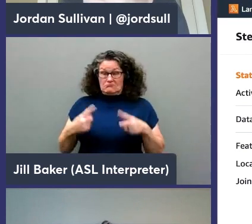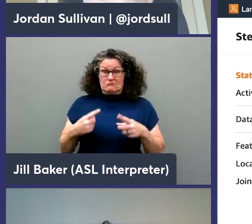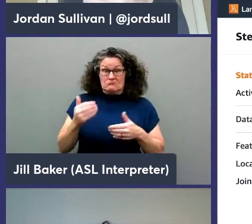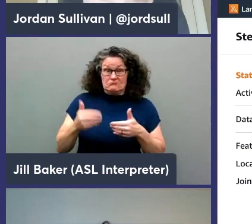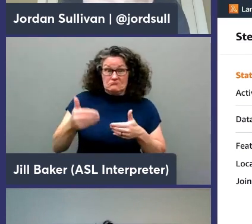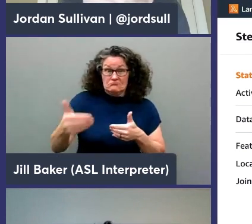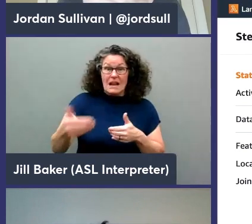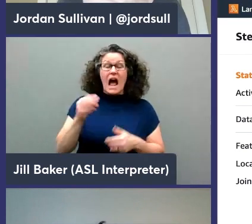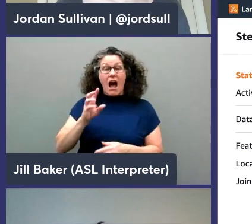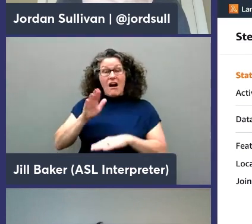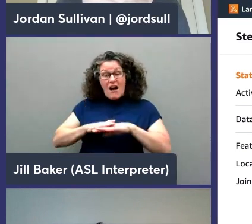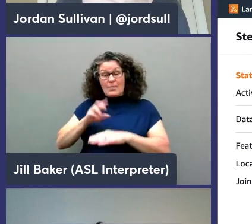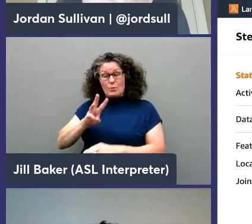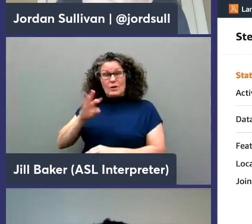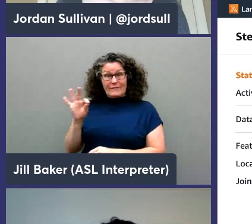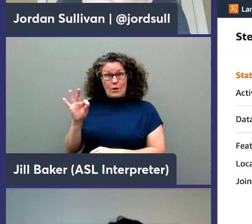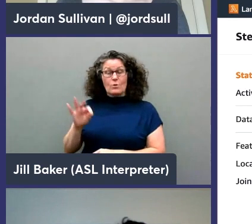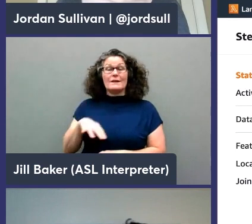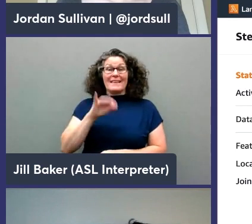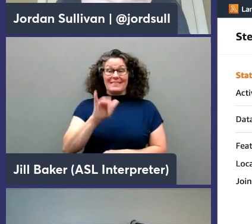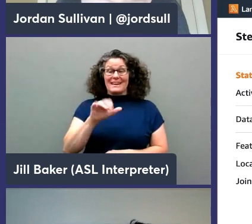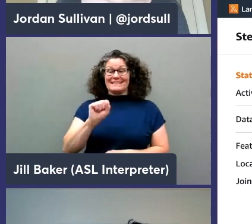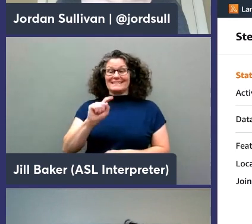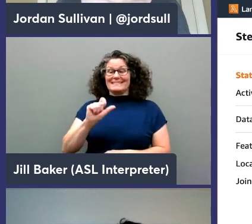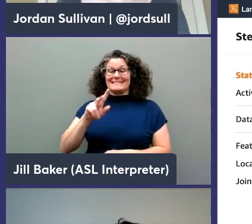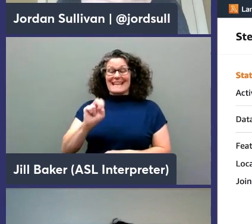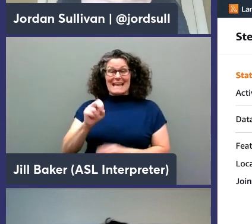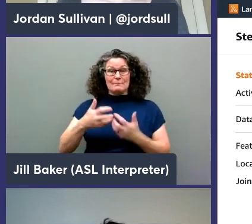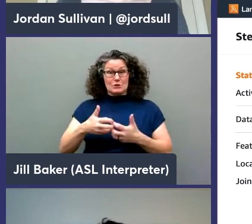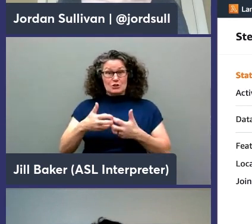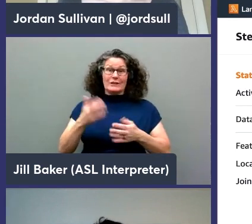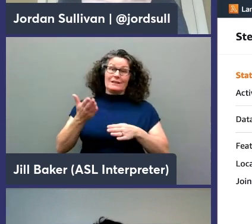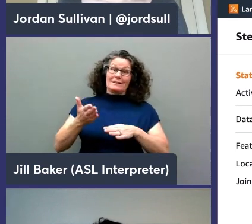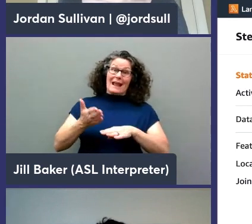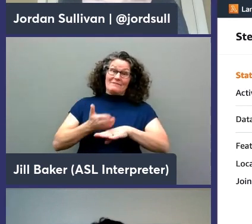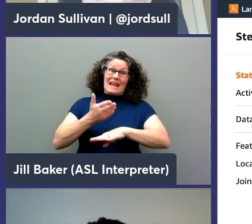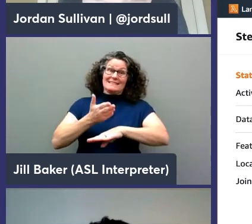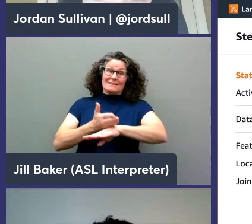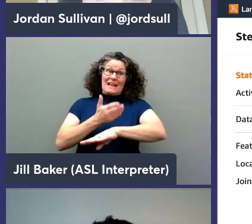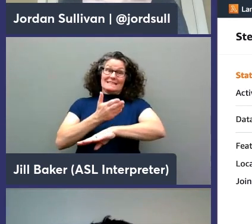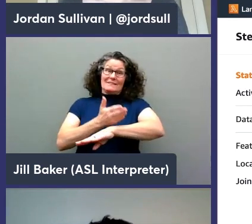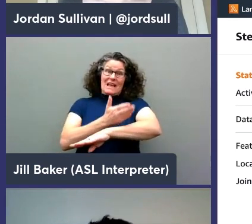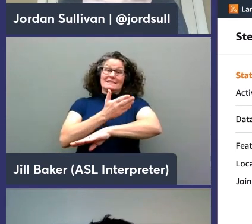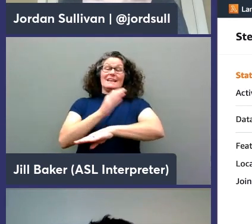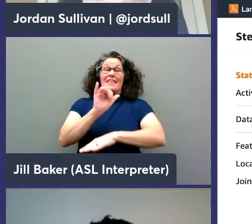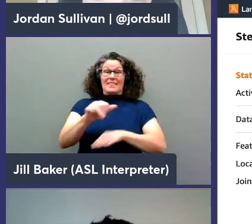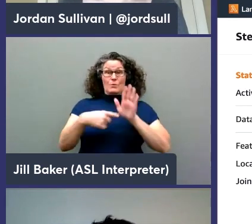So, as the state machine advances, you'll see that this graph inspector will change different colors.